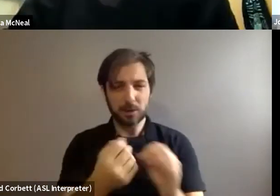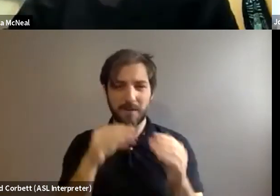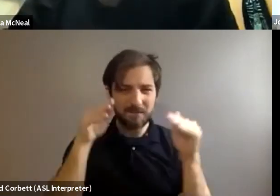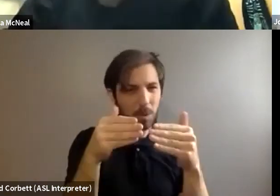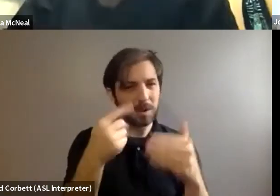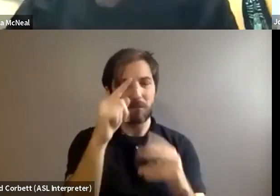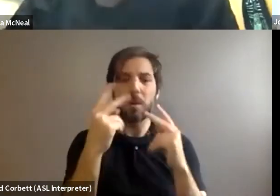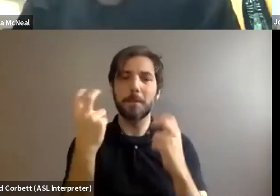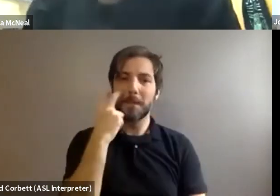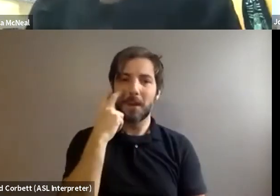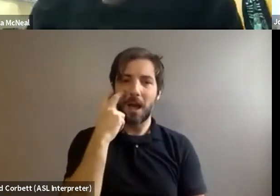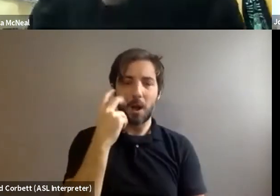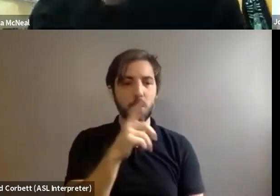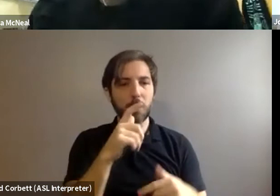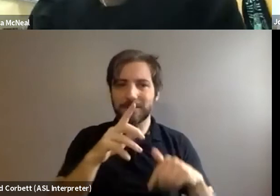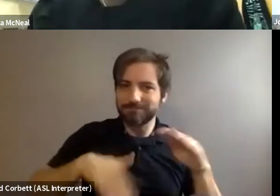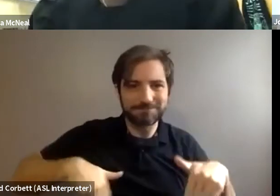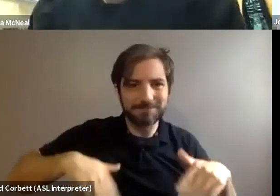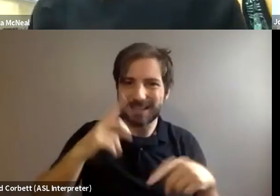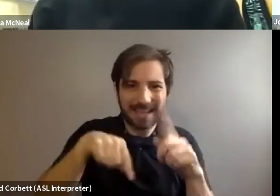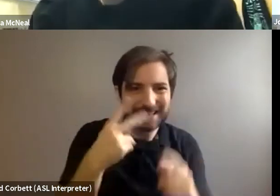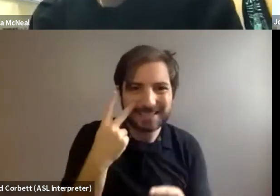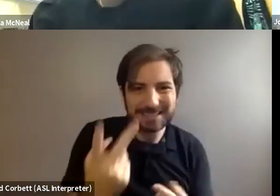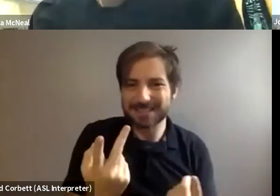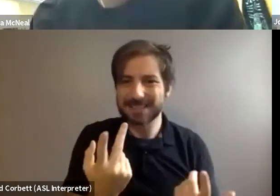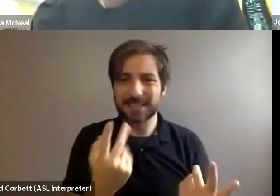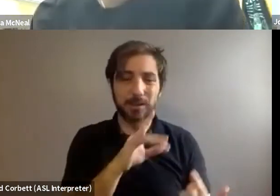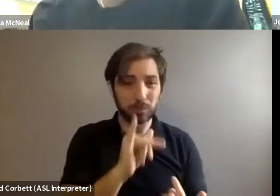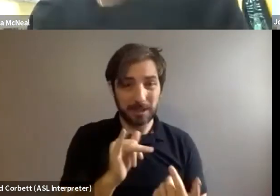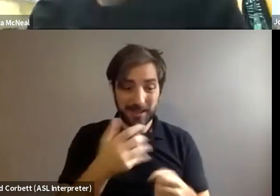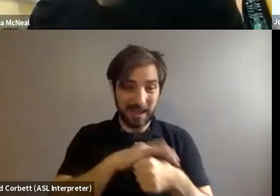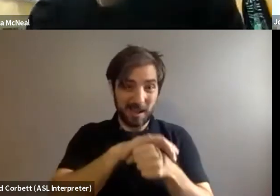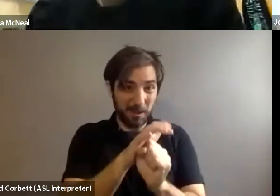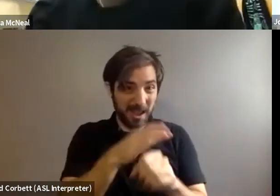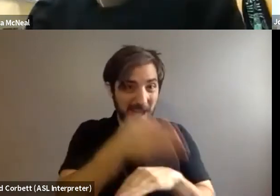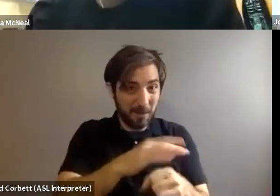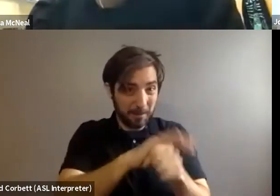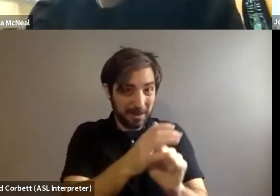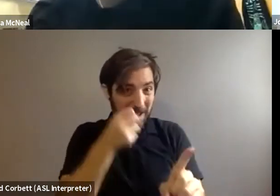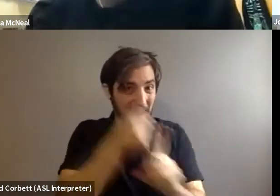during this pandemic um we have grown actually um because we started doing the very first